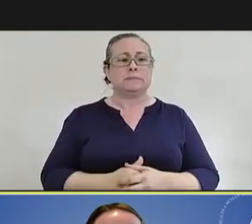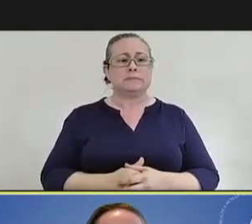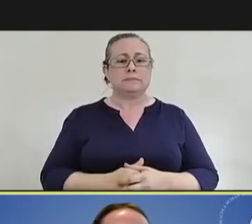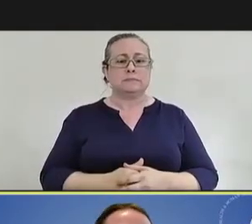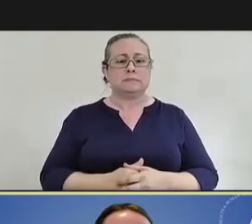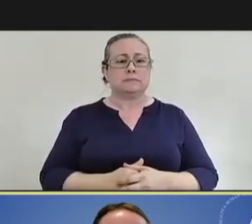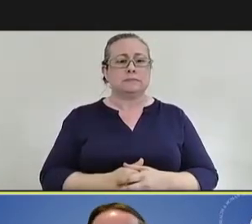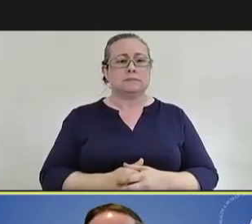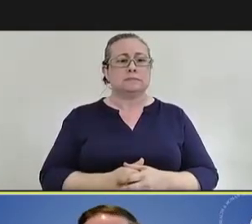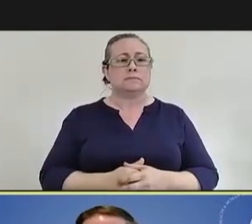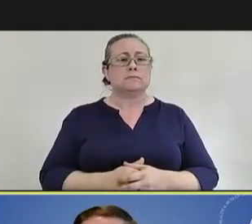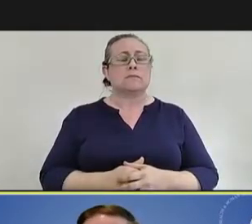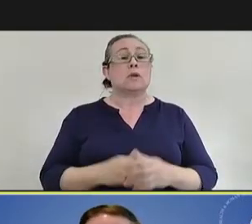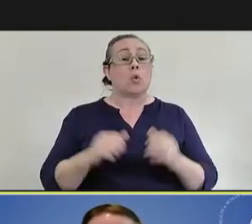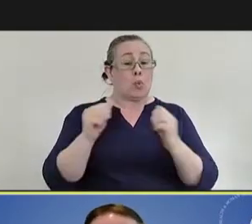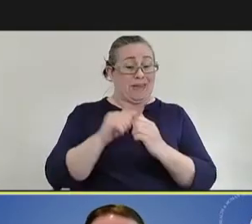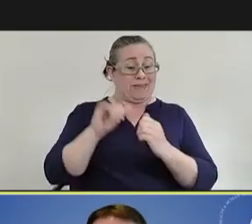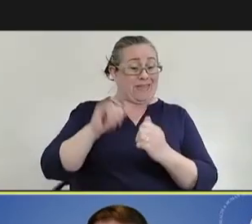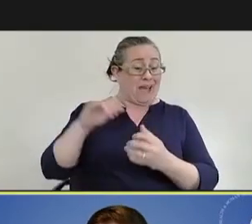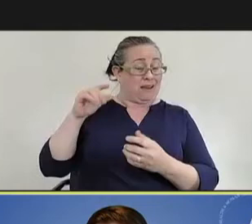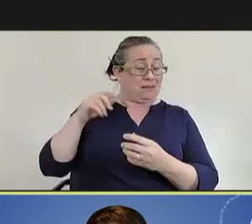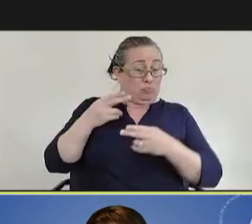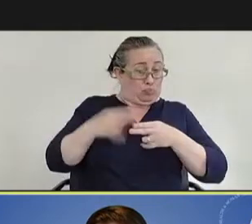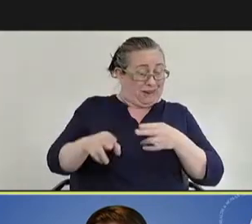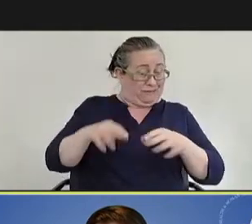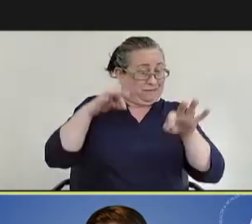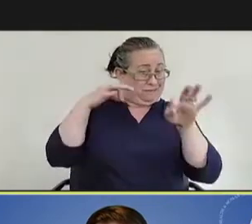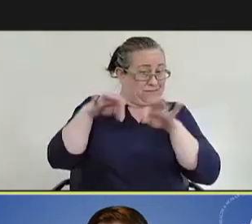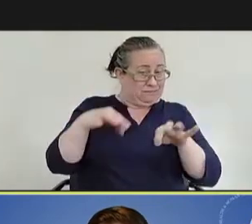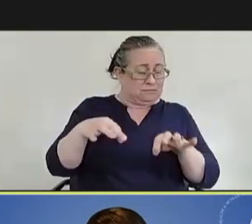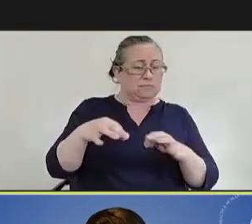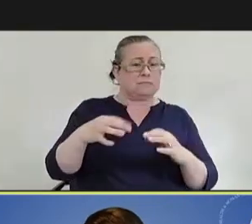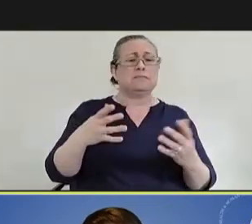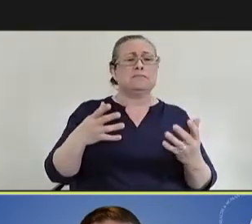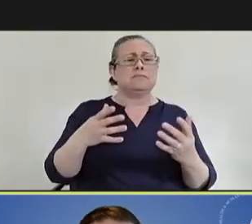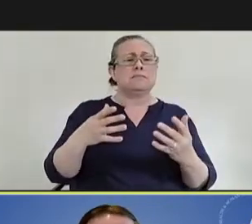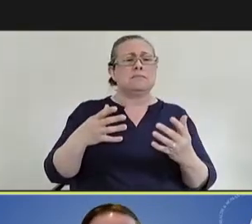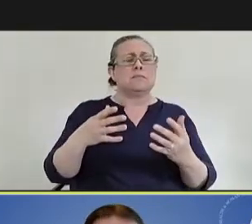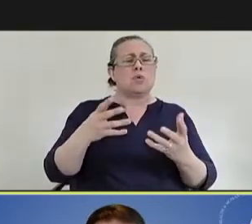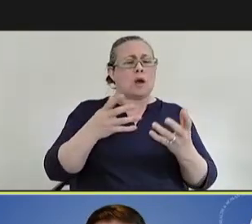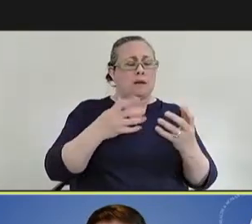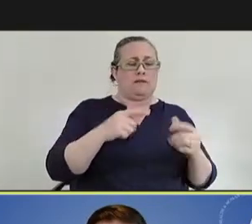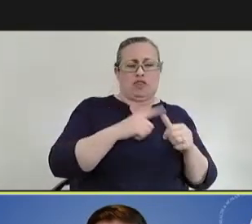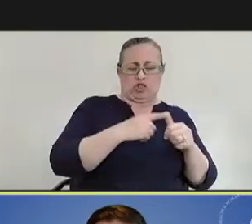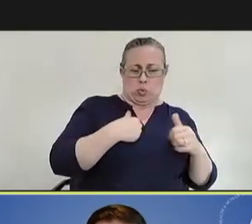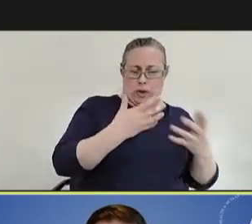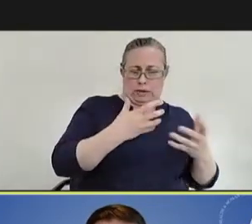So with that brief overview, again, I want to talk about how we think about AI, talk about